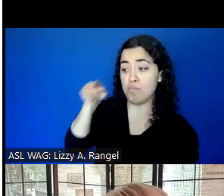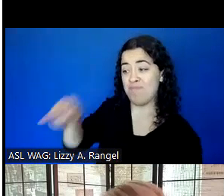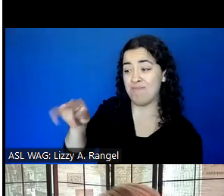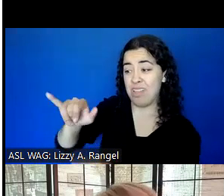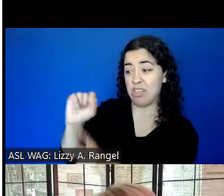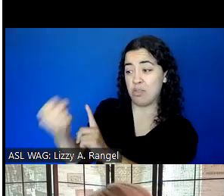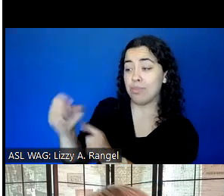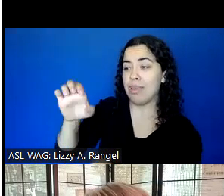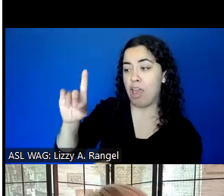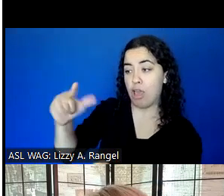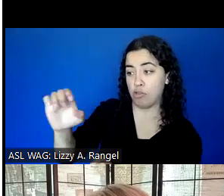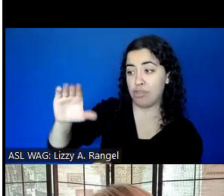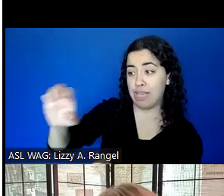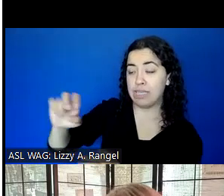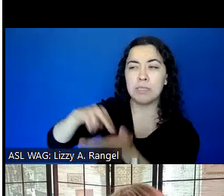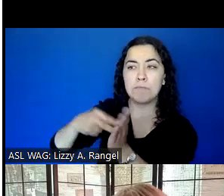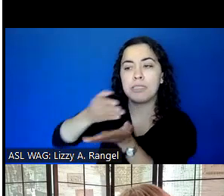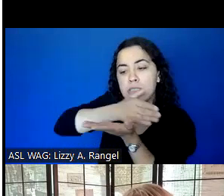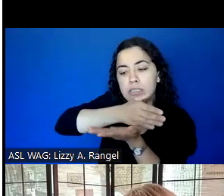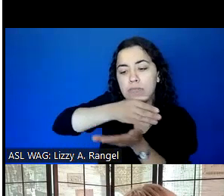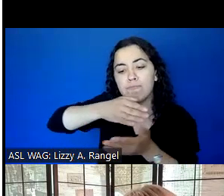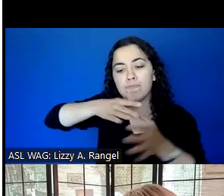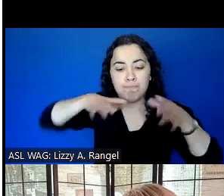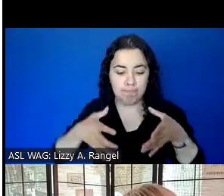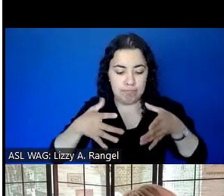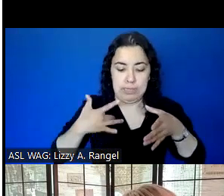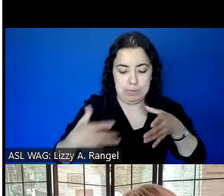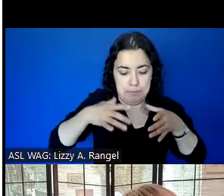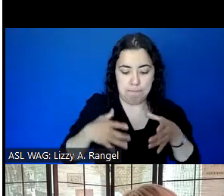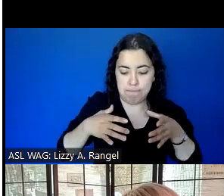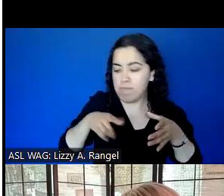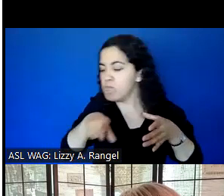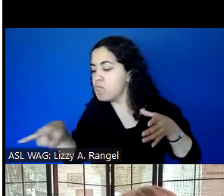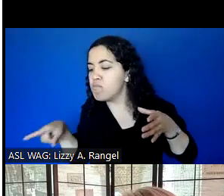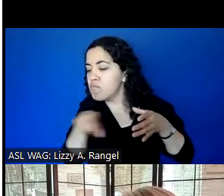the information on our digital assets. It's a basic human right and not a special privilege.